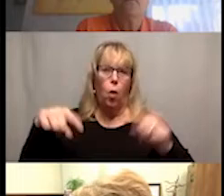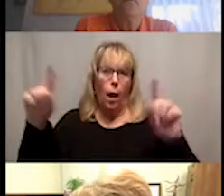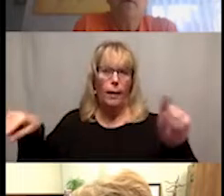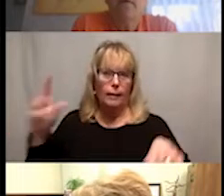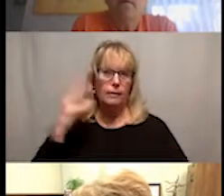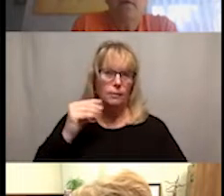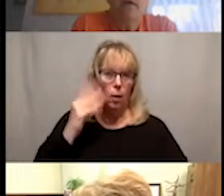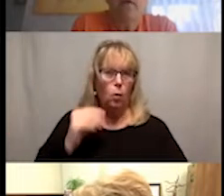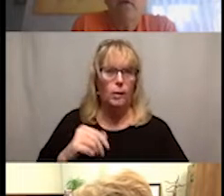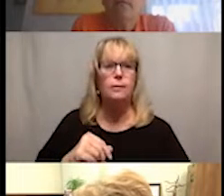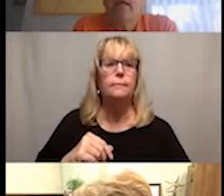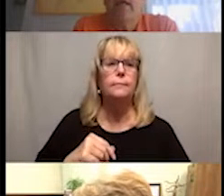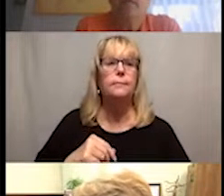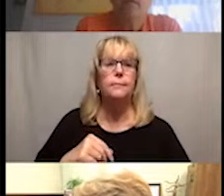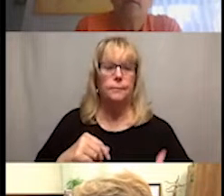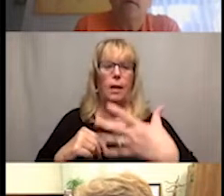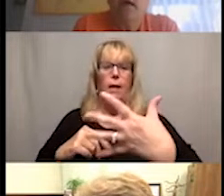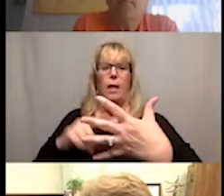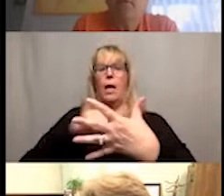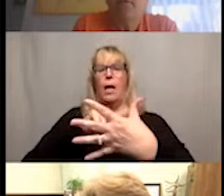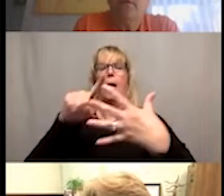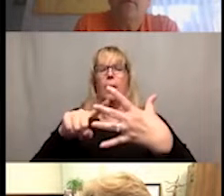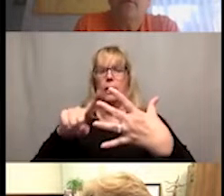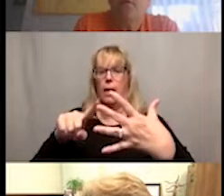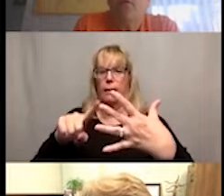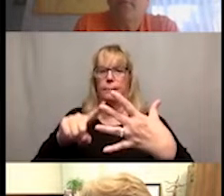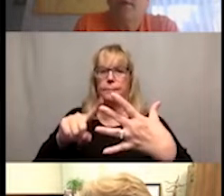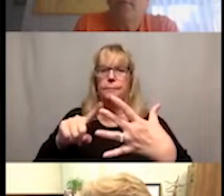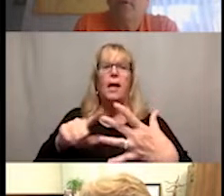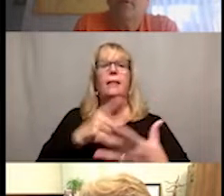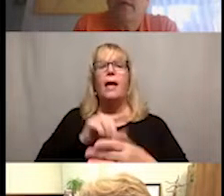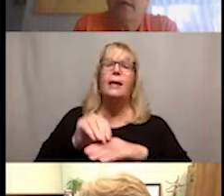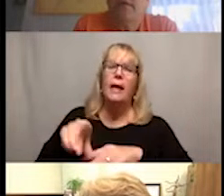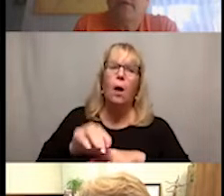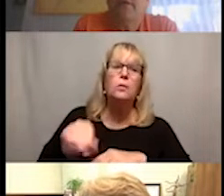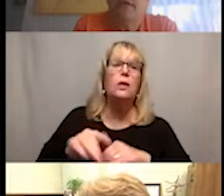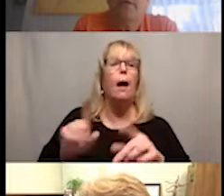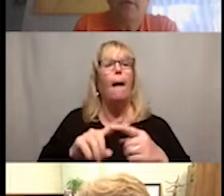thirty third area is counseling on opportunities for enrollment in post-secondary education